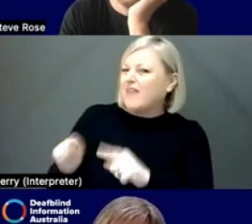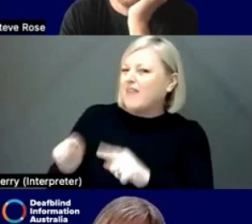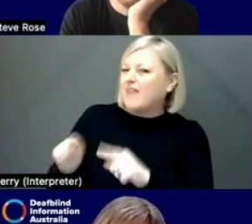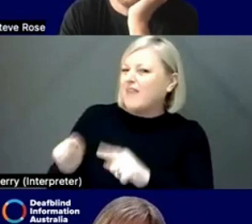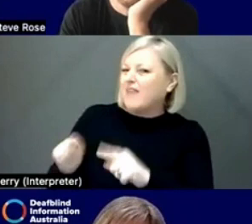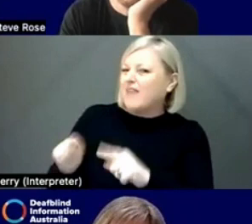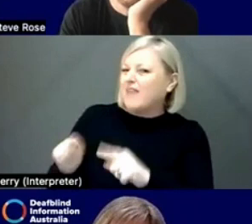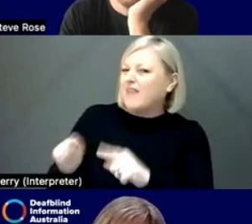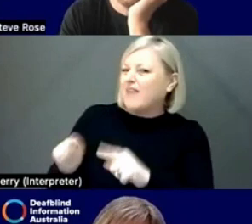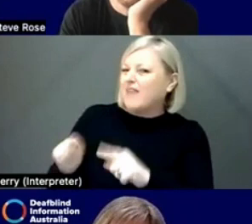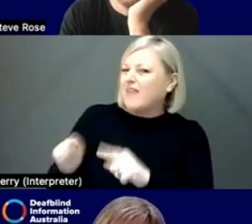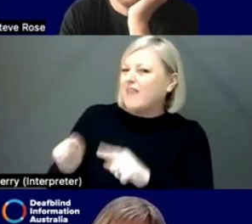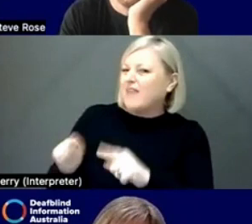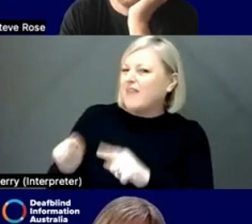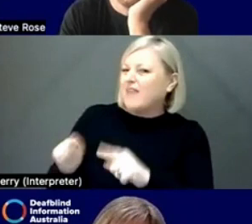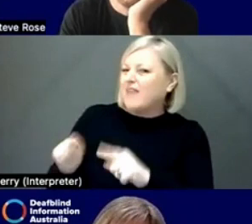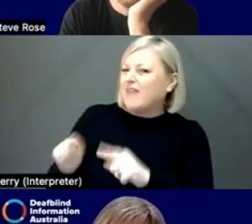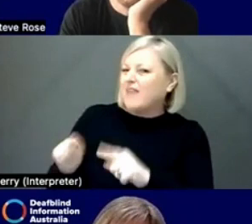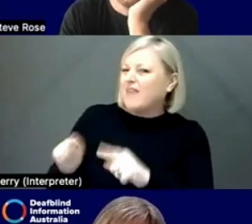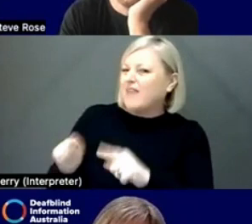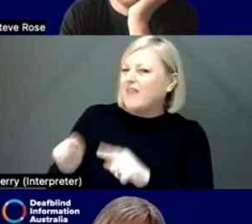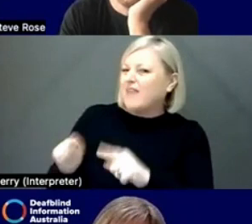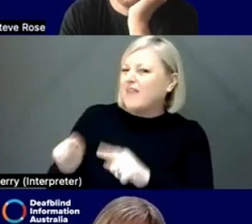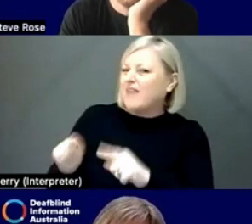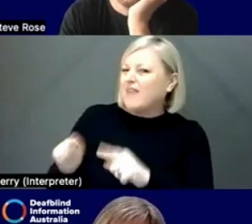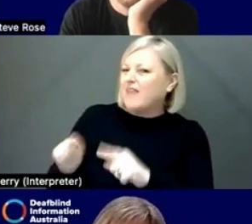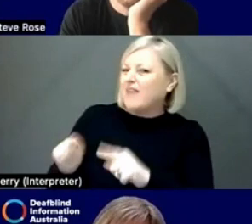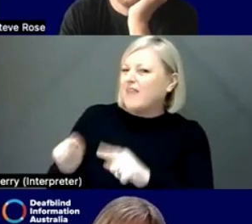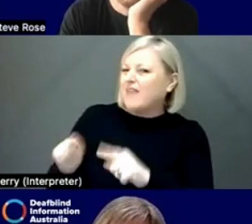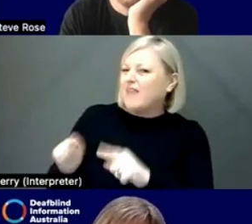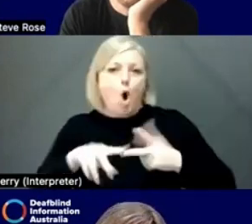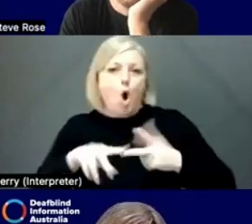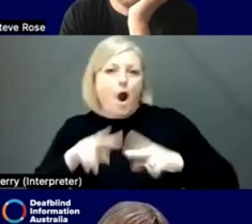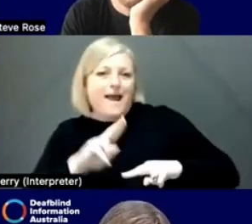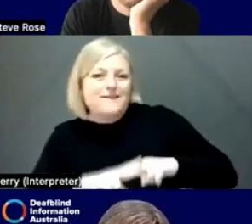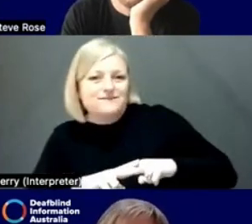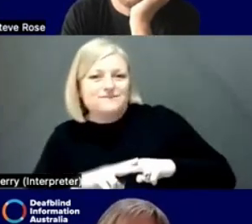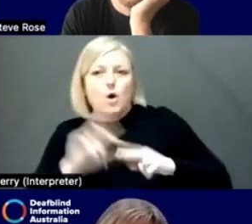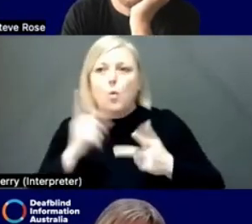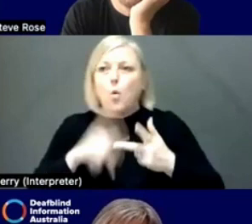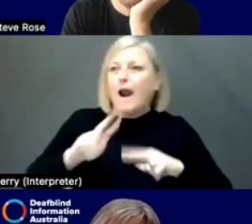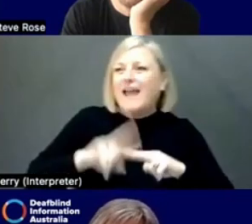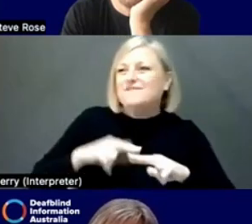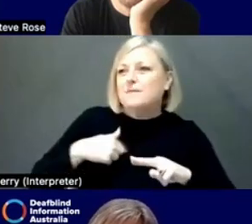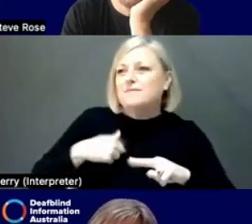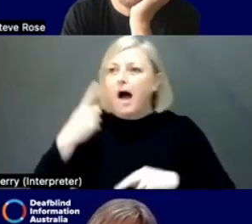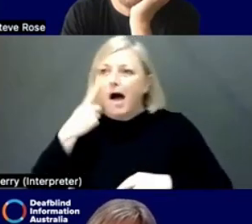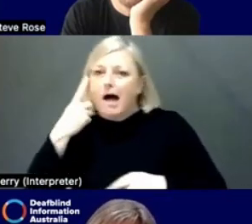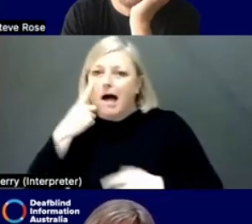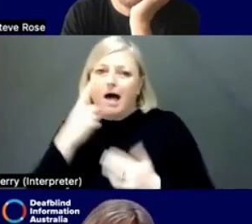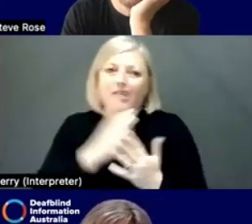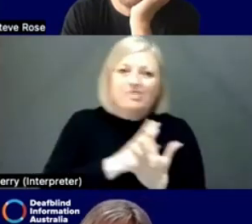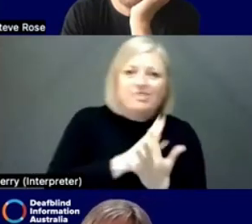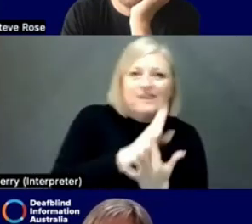Staying curious and what if I do this? What if I try this? I think there's a bit of persistence required, but